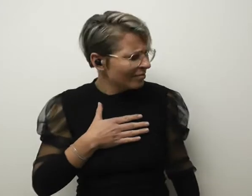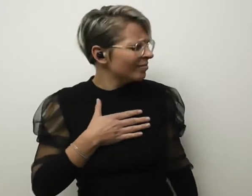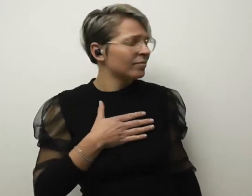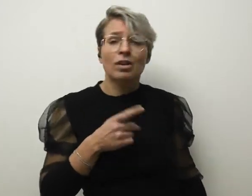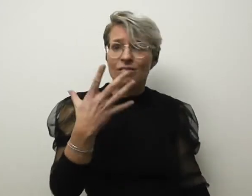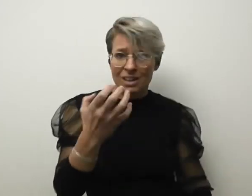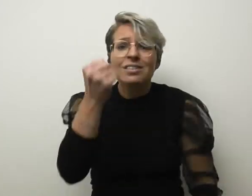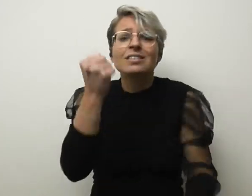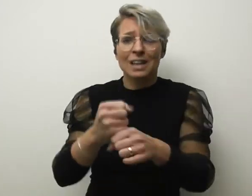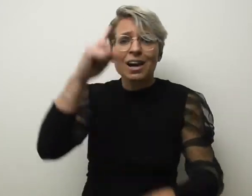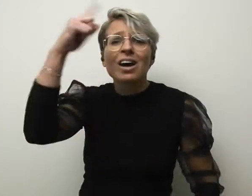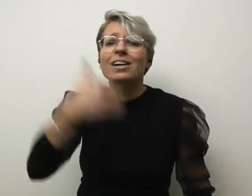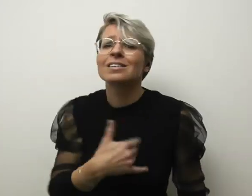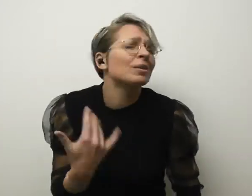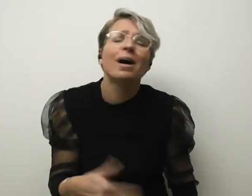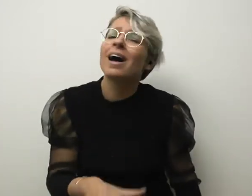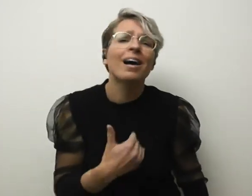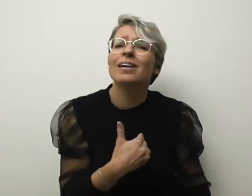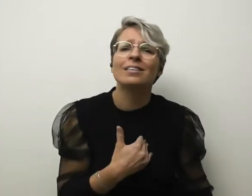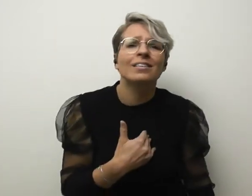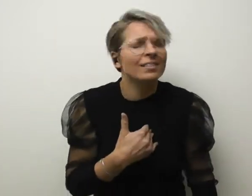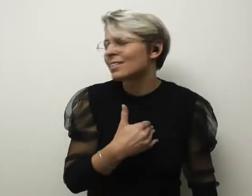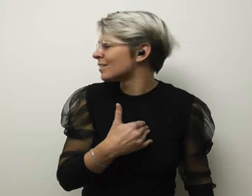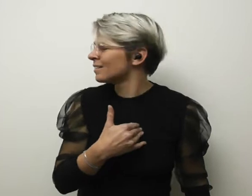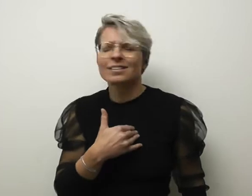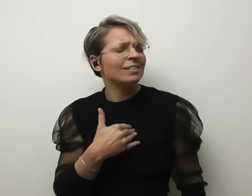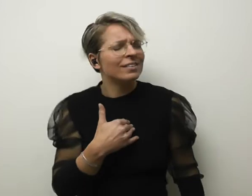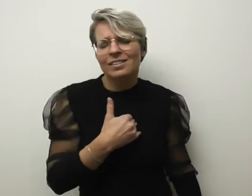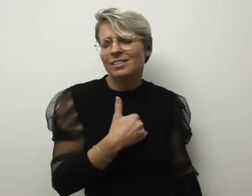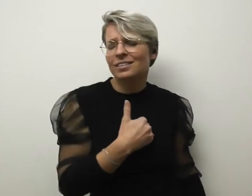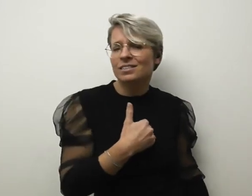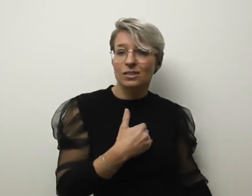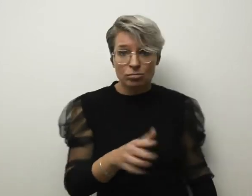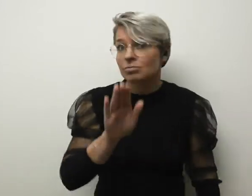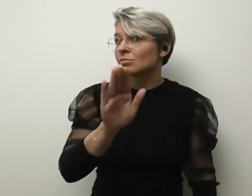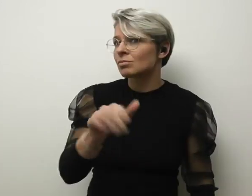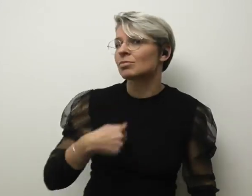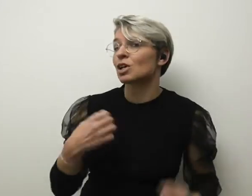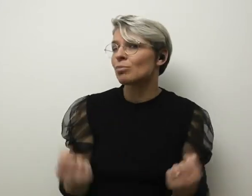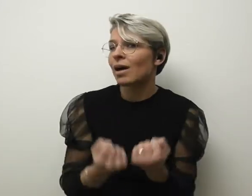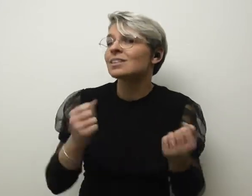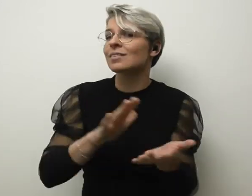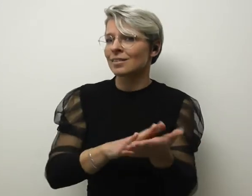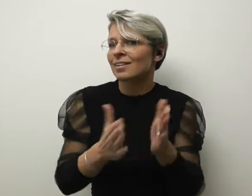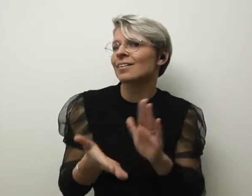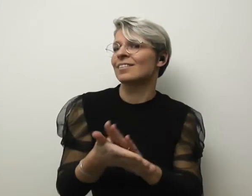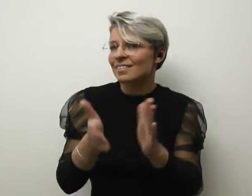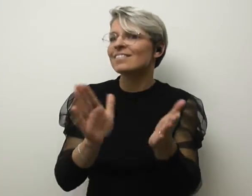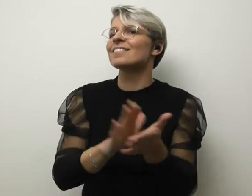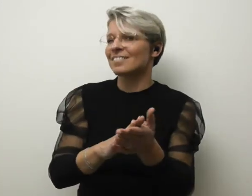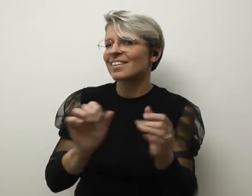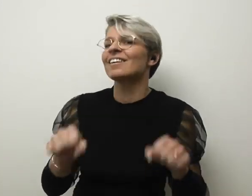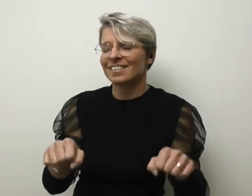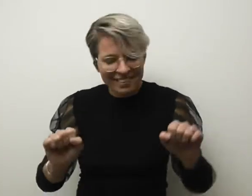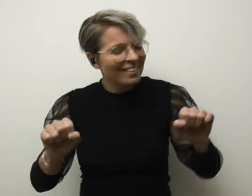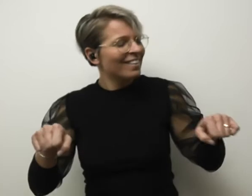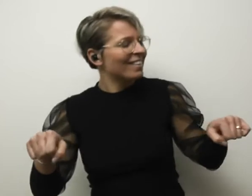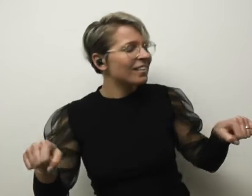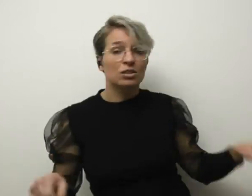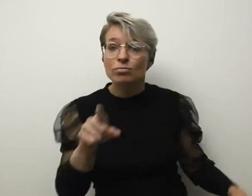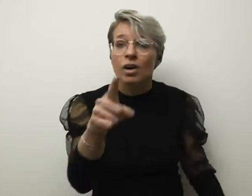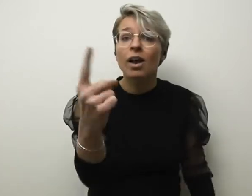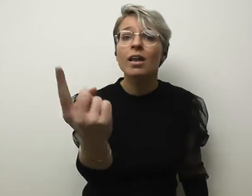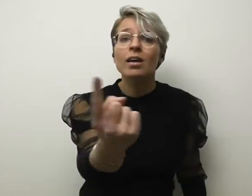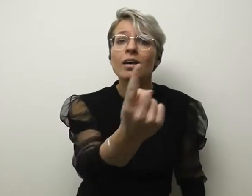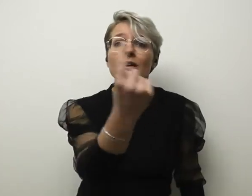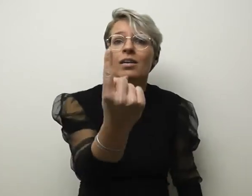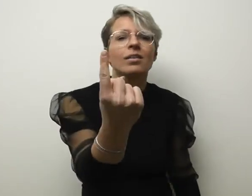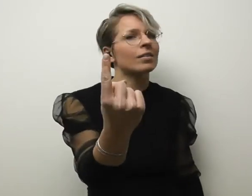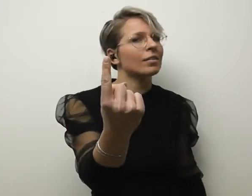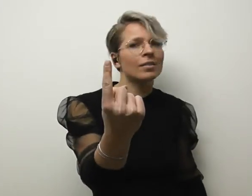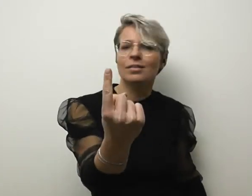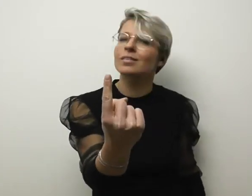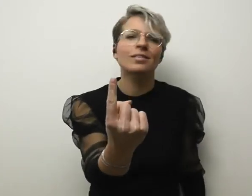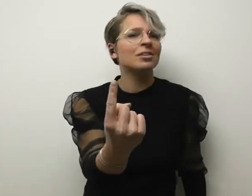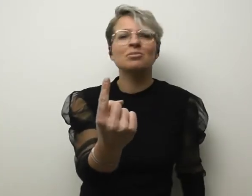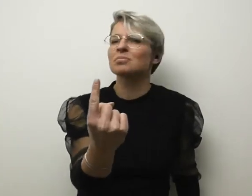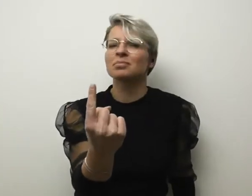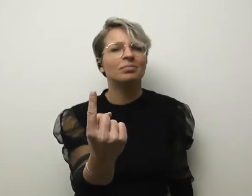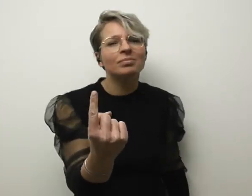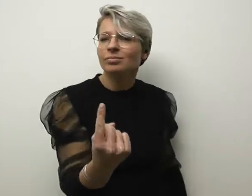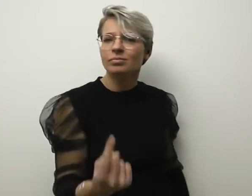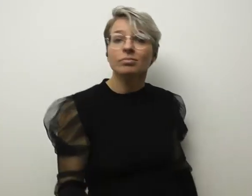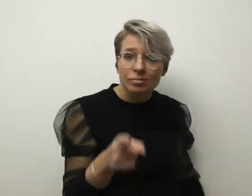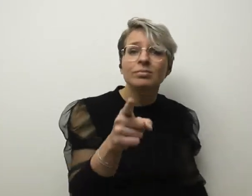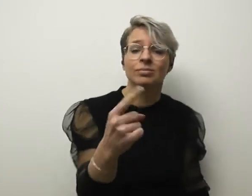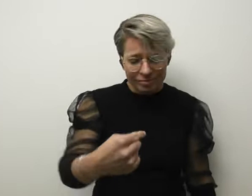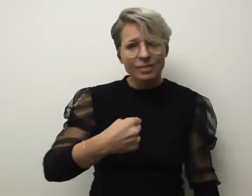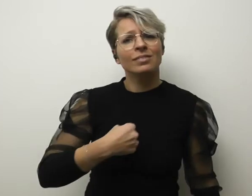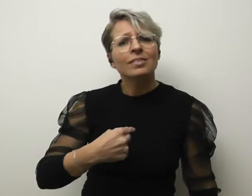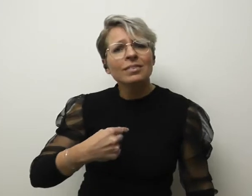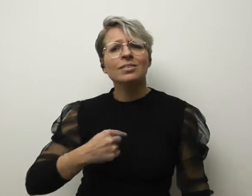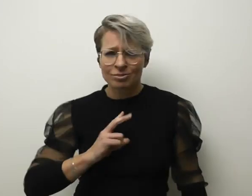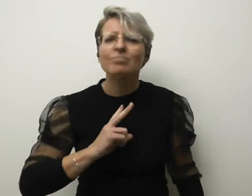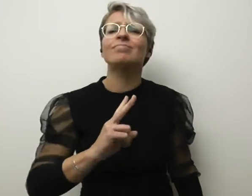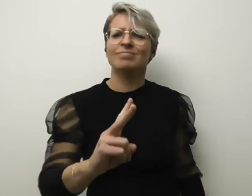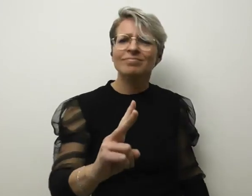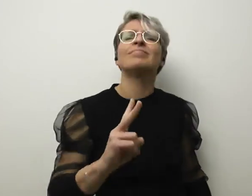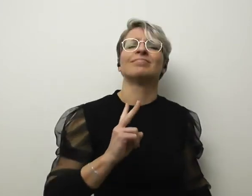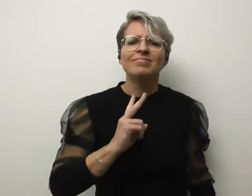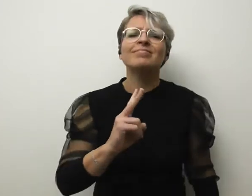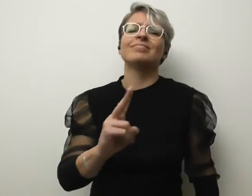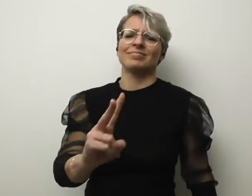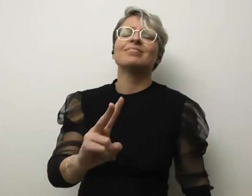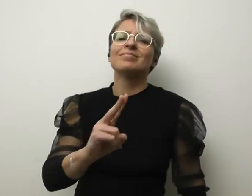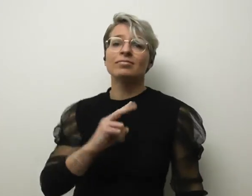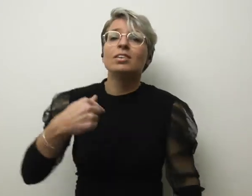Do you want to know that it doesn't hurt me? Do you want to hear about the deal that I'm making? You, it's you and me.